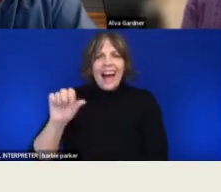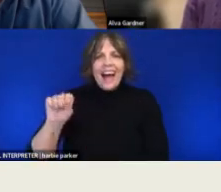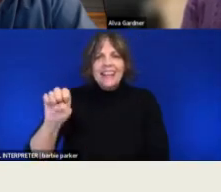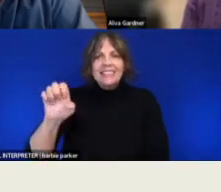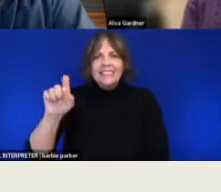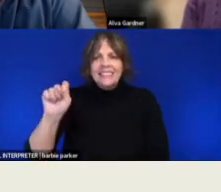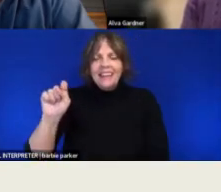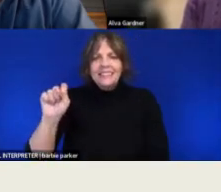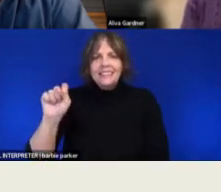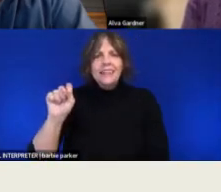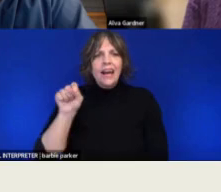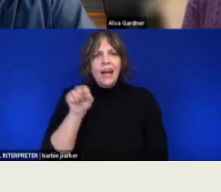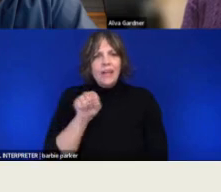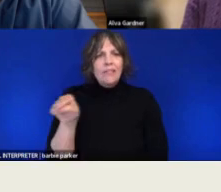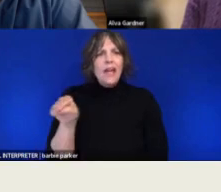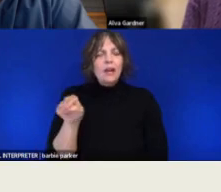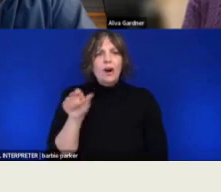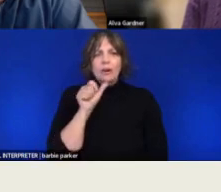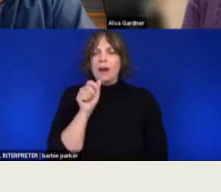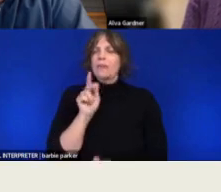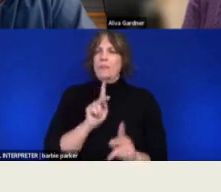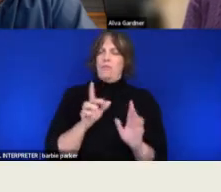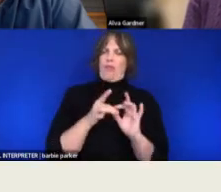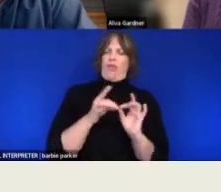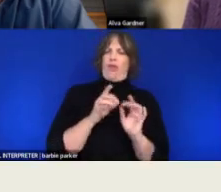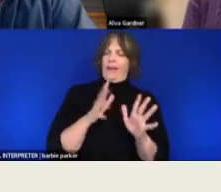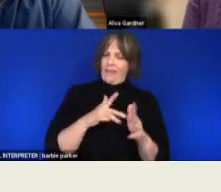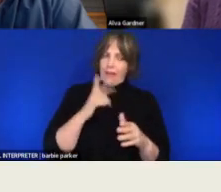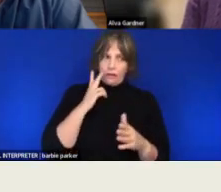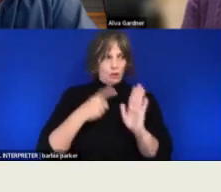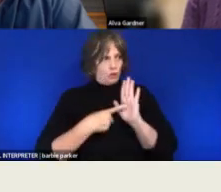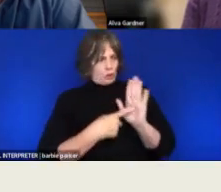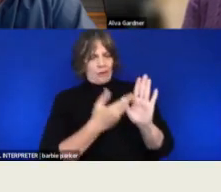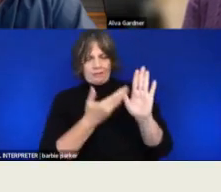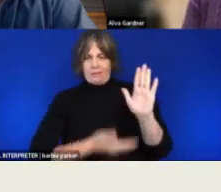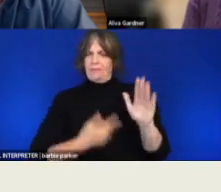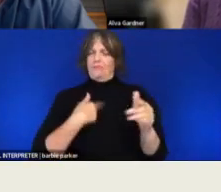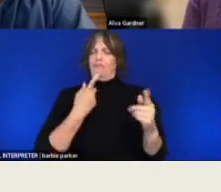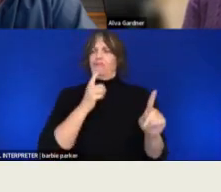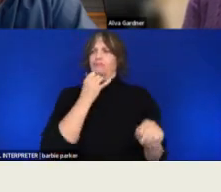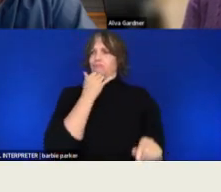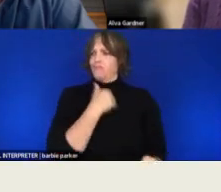rather. That's one of the biggest changes in the mindset